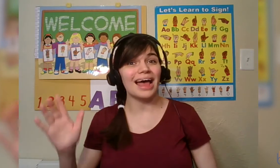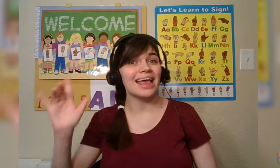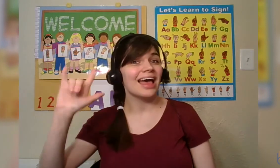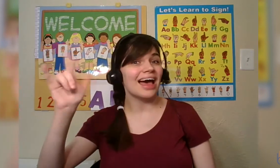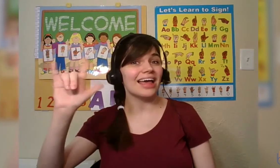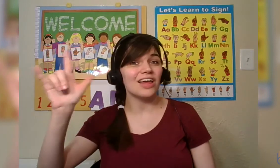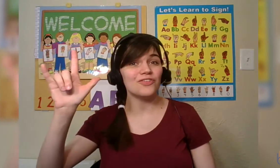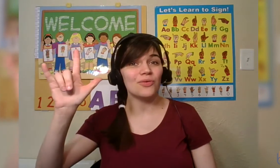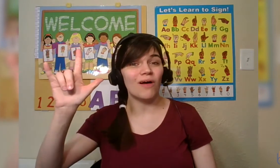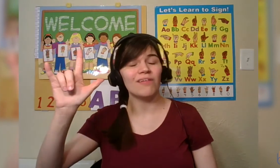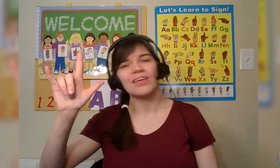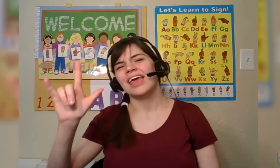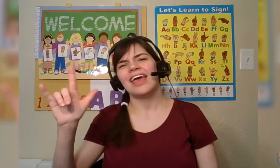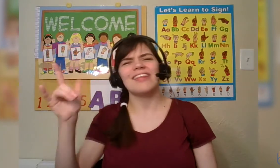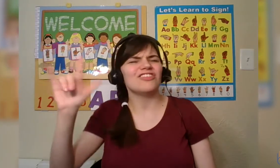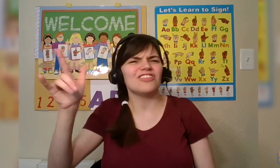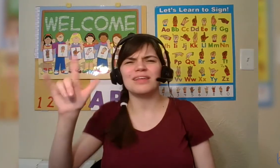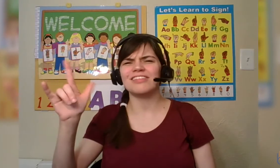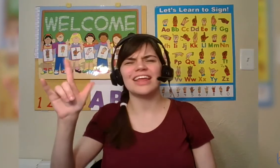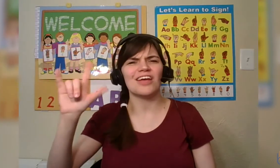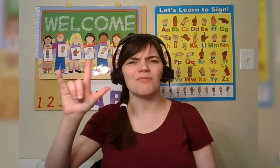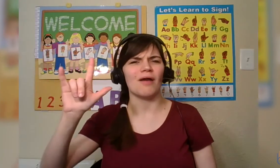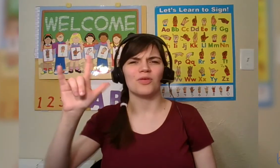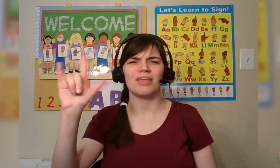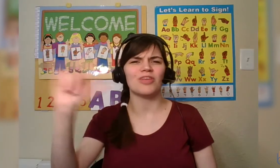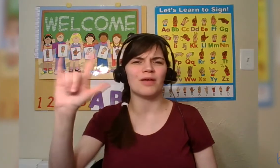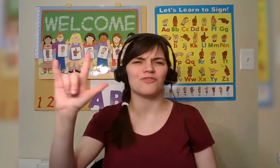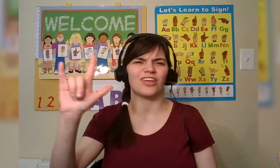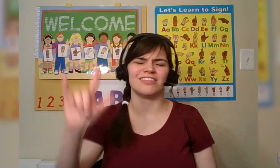I love you all," and that just means that I care about them and they're my friends.